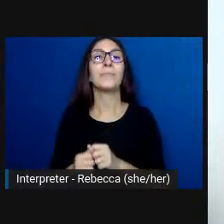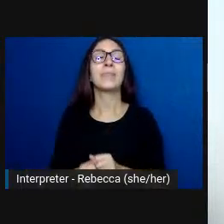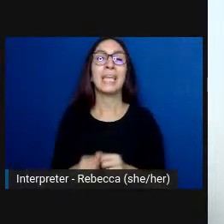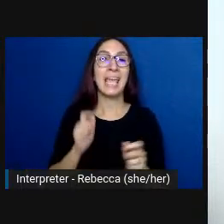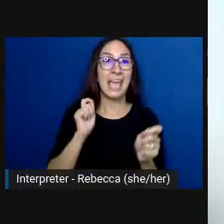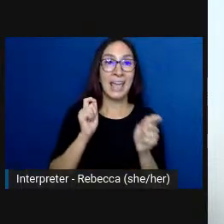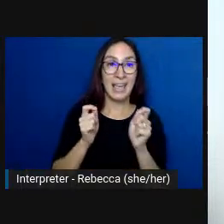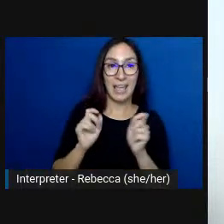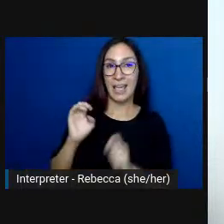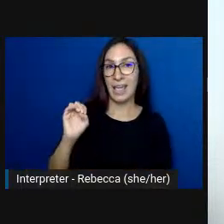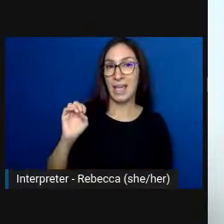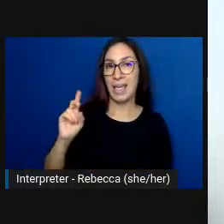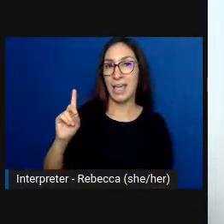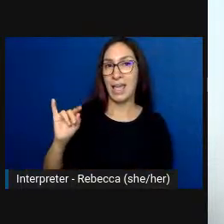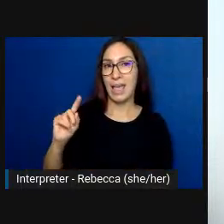into your media library, that image can be edited